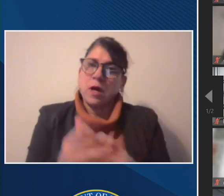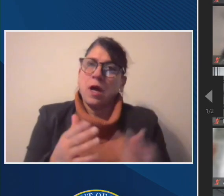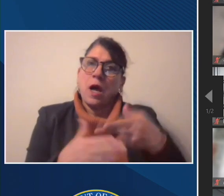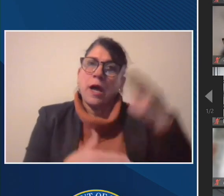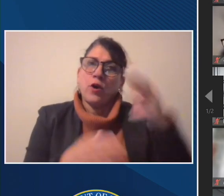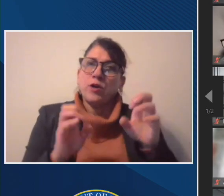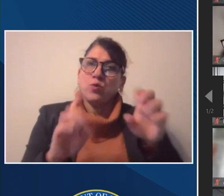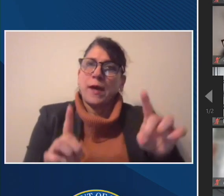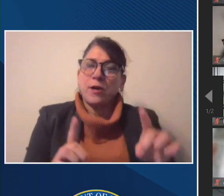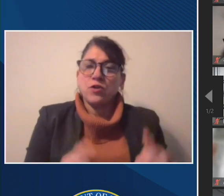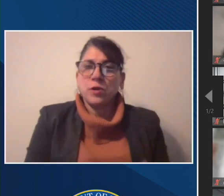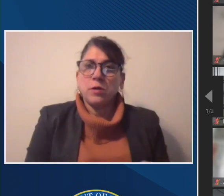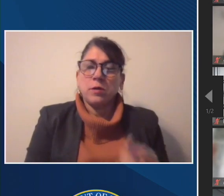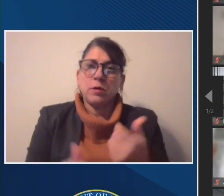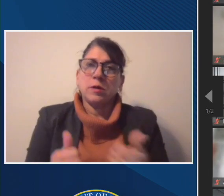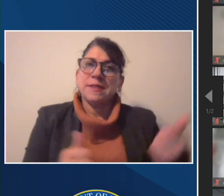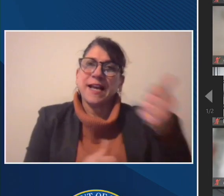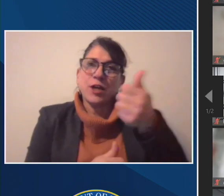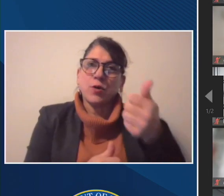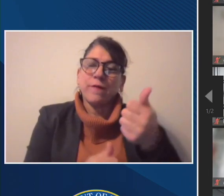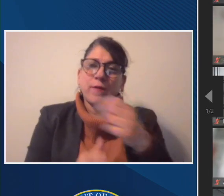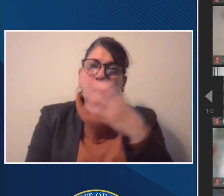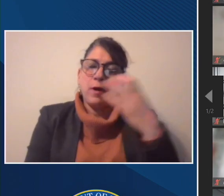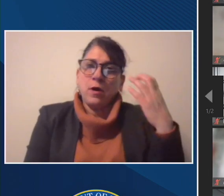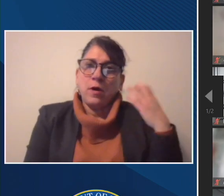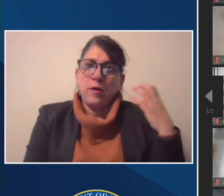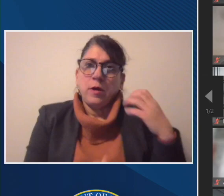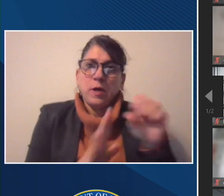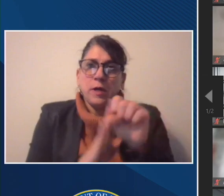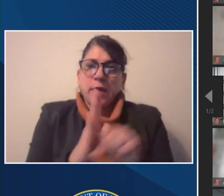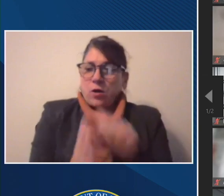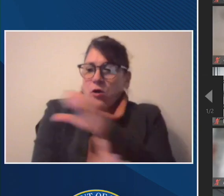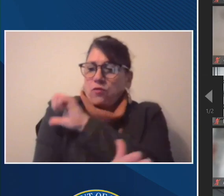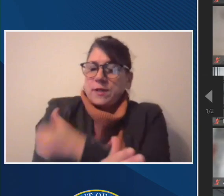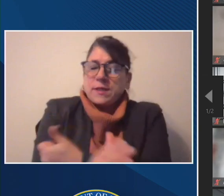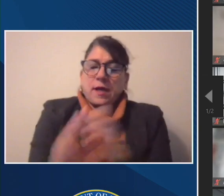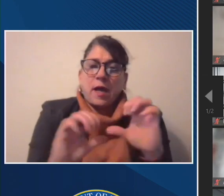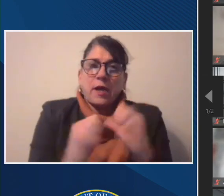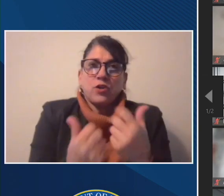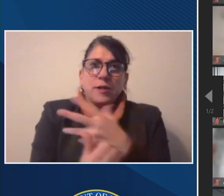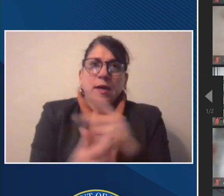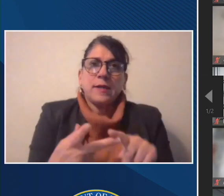executive officers, state authorizing agencies, and state regulators of